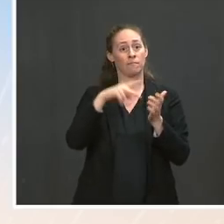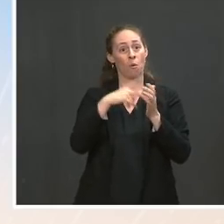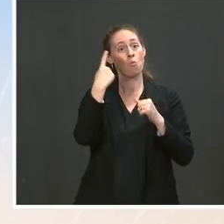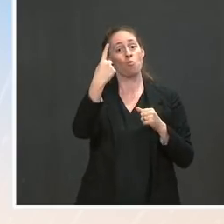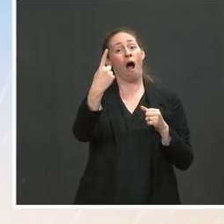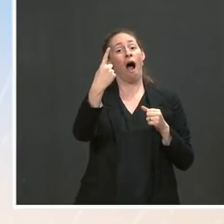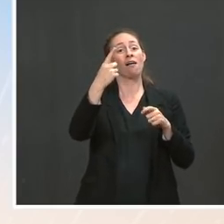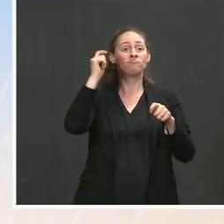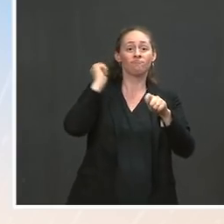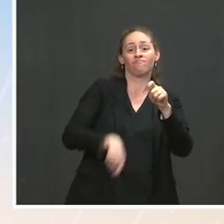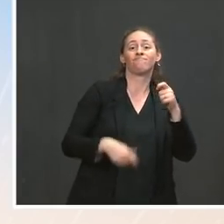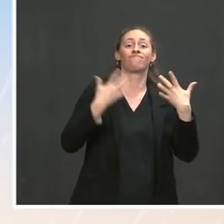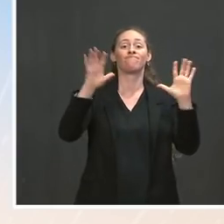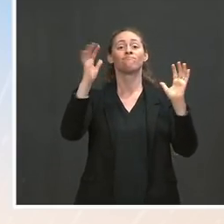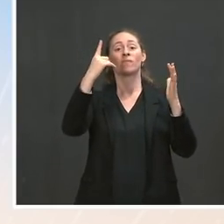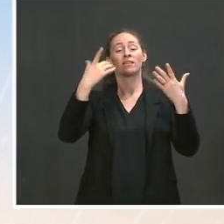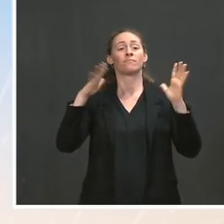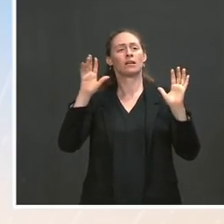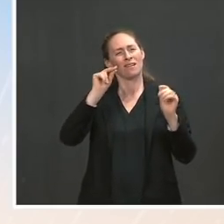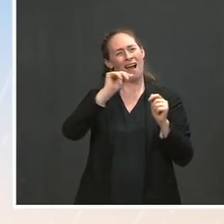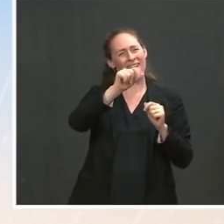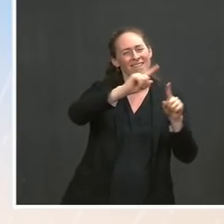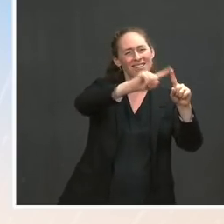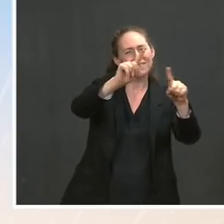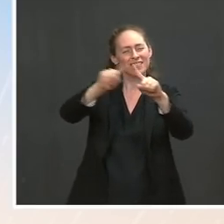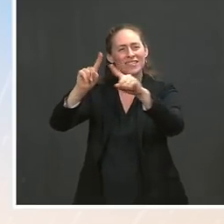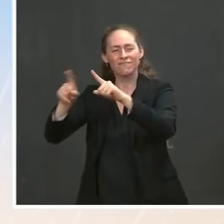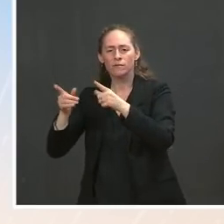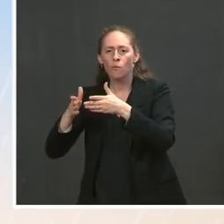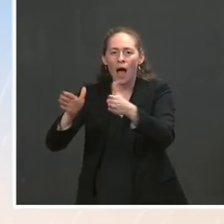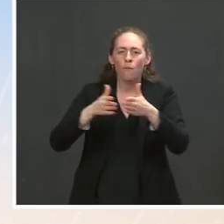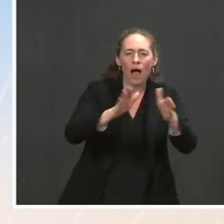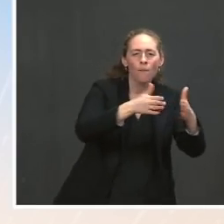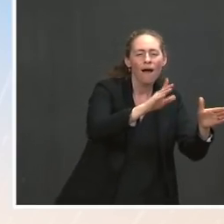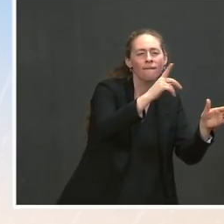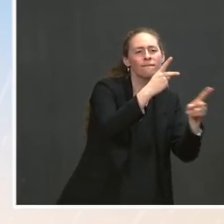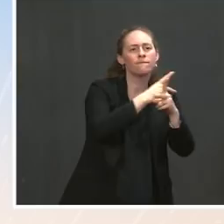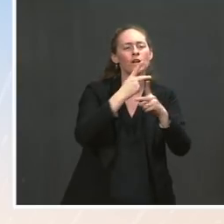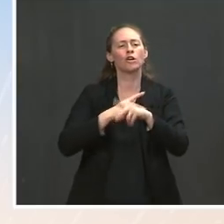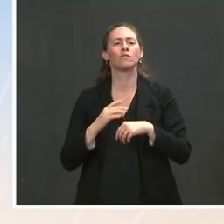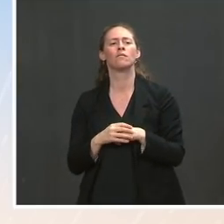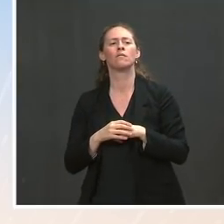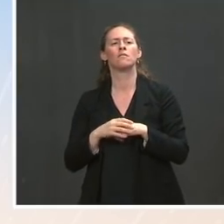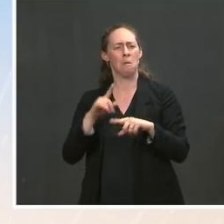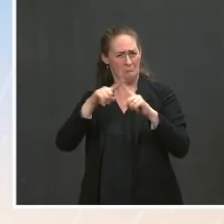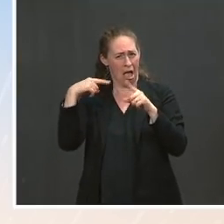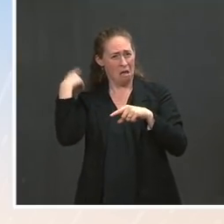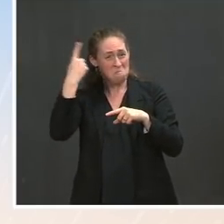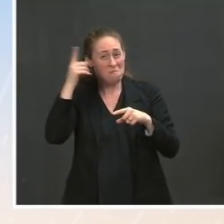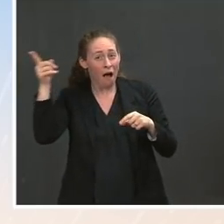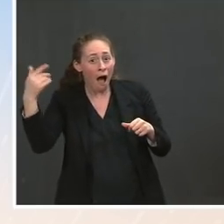The Press: Okay. And then also, does he have a reaction to the Georgia State Representative who was arrested overnight,